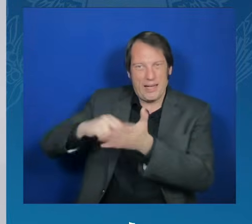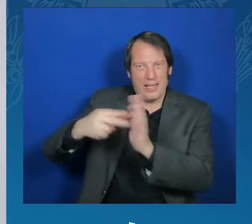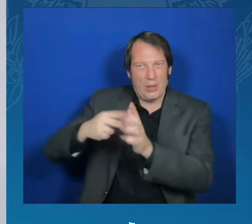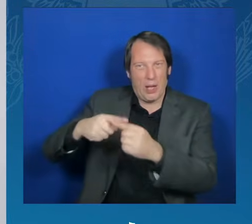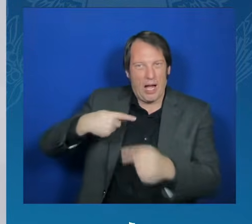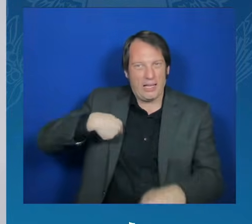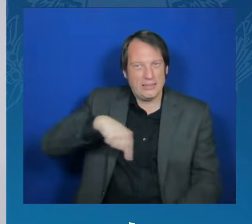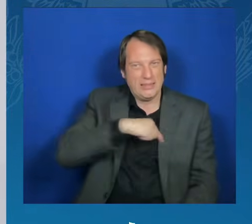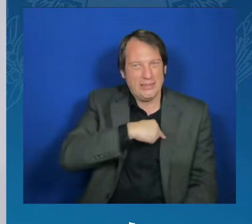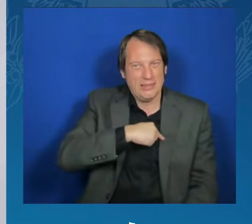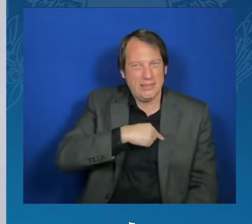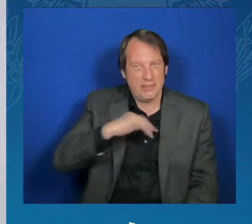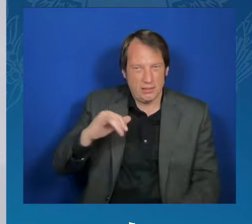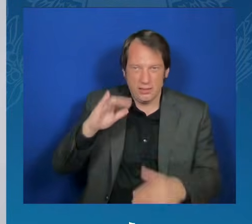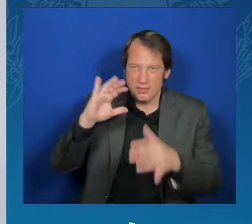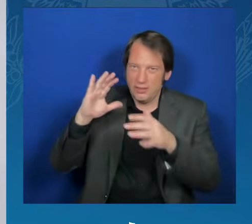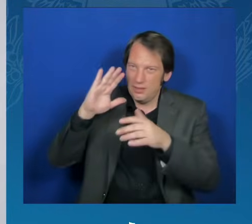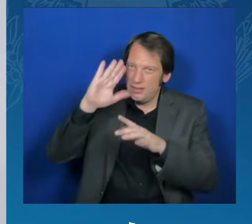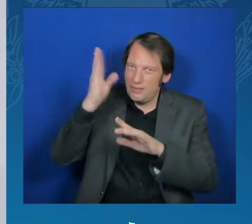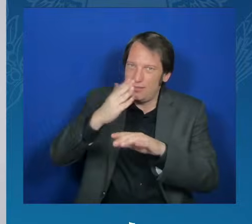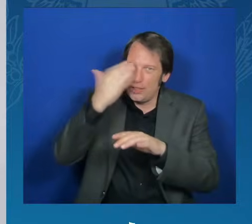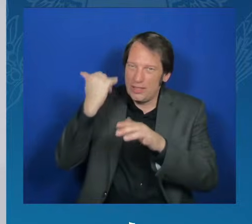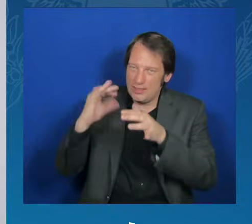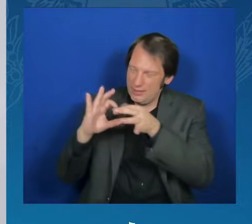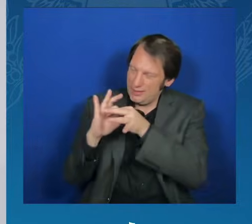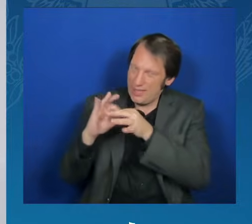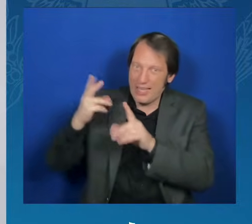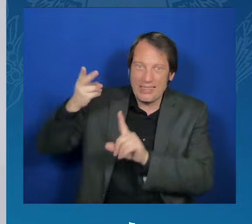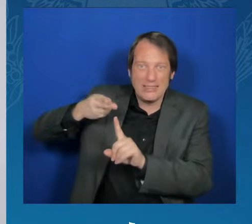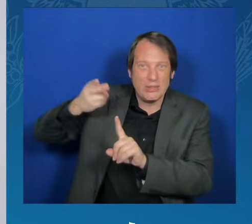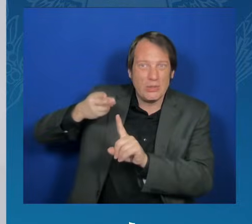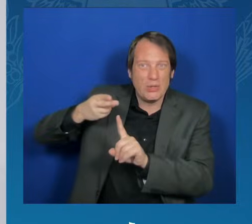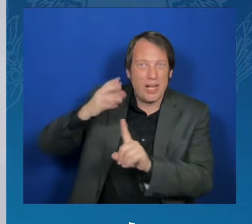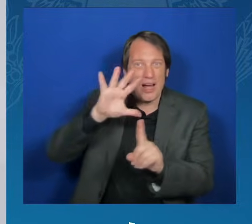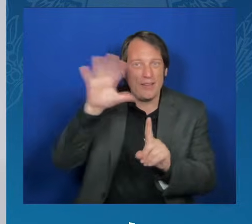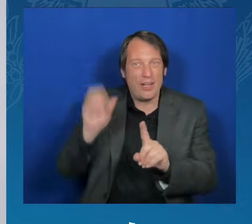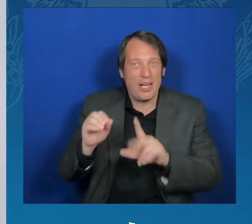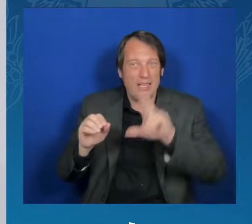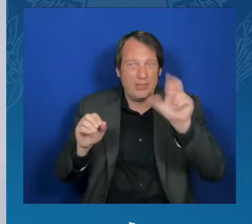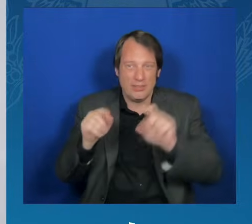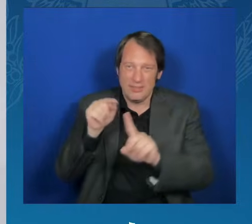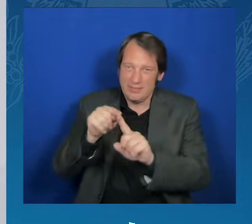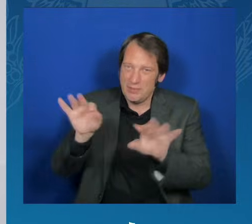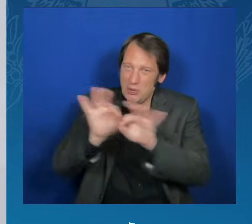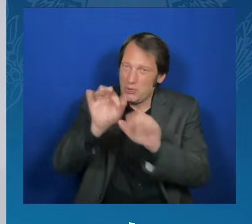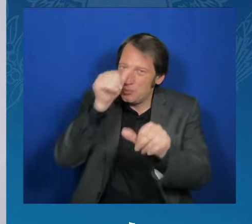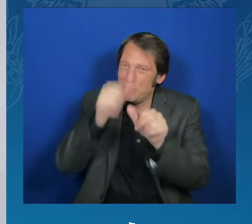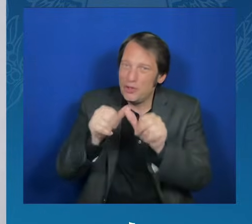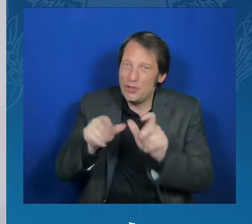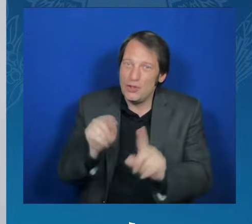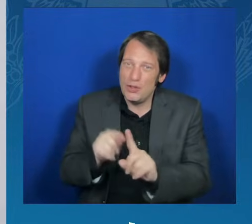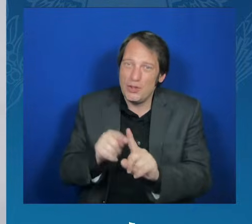and what that means in terms of how we should think about the relationship and how we should think about our commitment